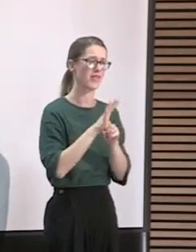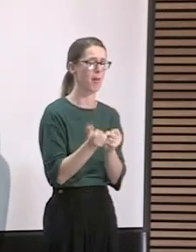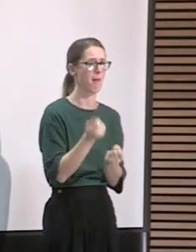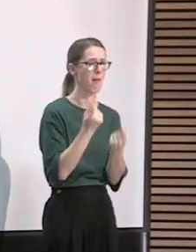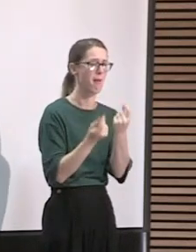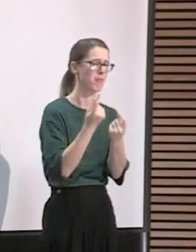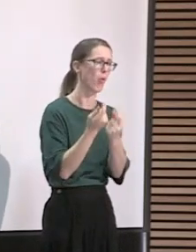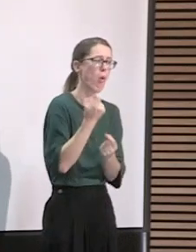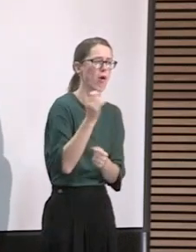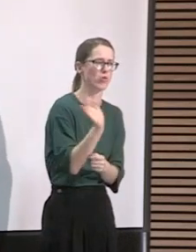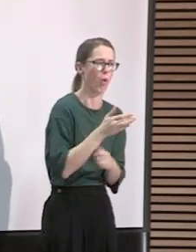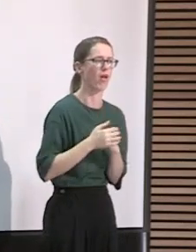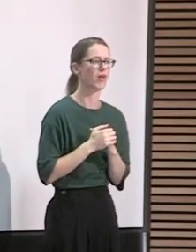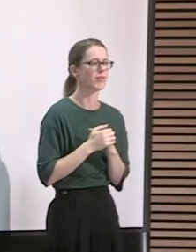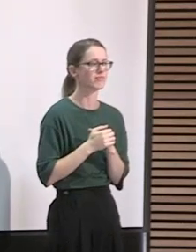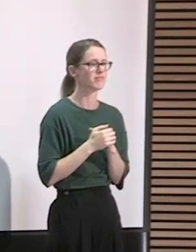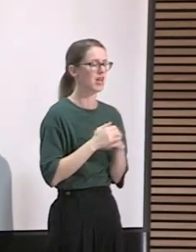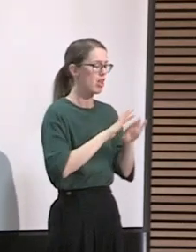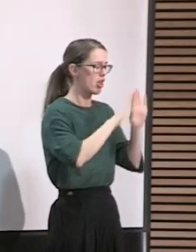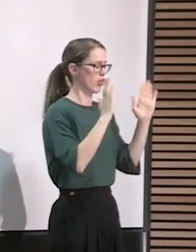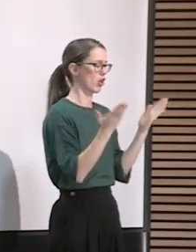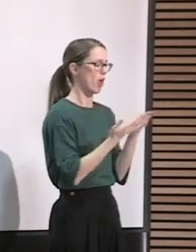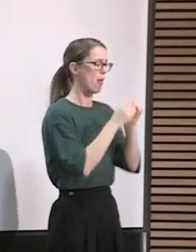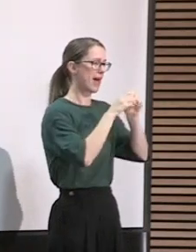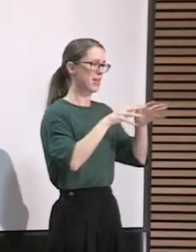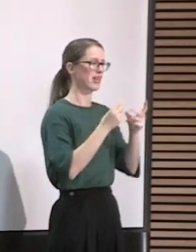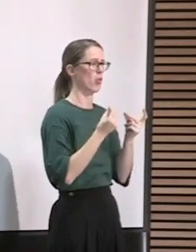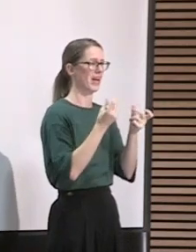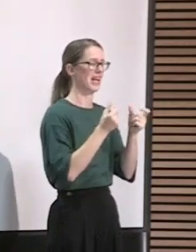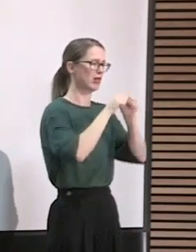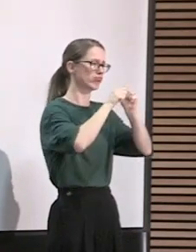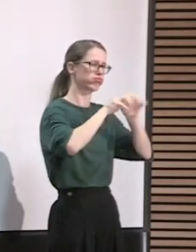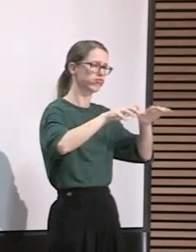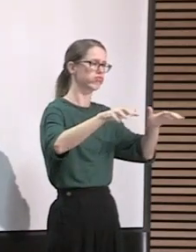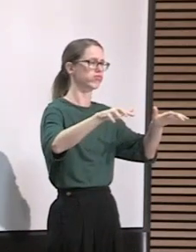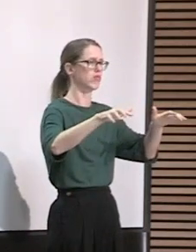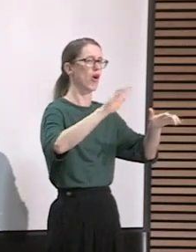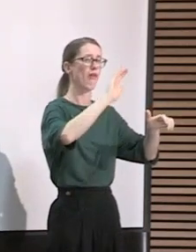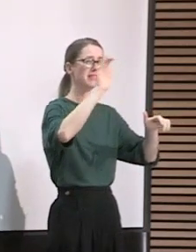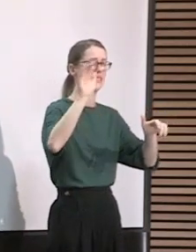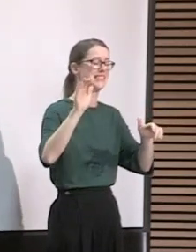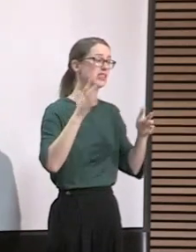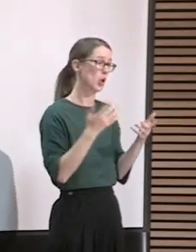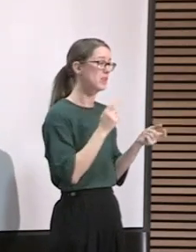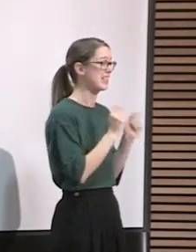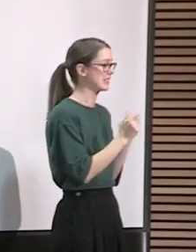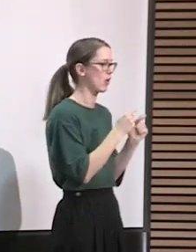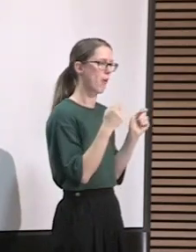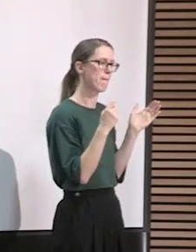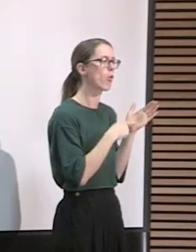country in the world is experiencing new cases of COVID-19. The global pandemic